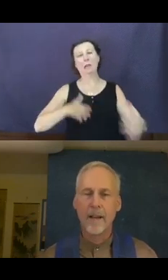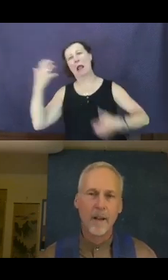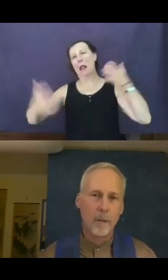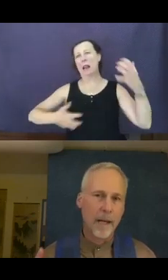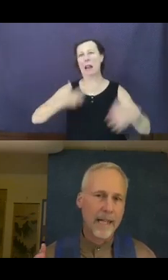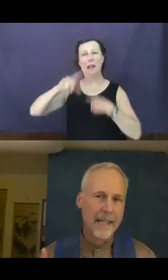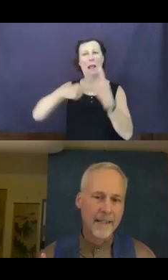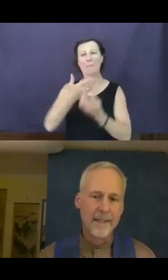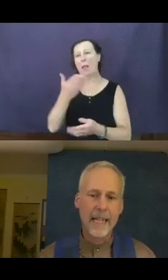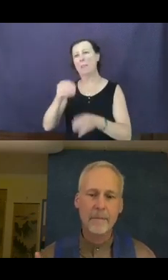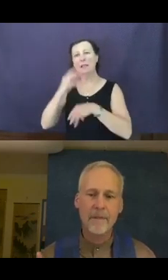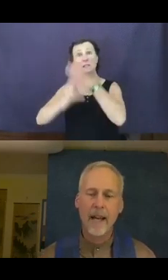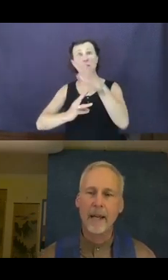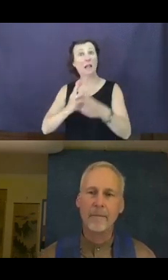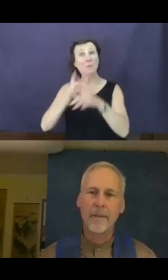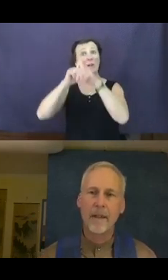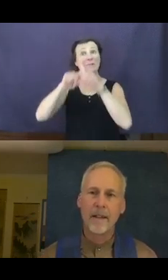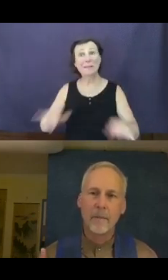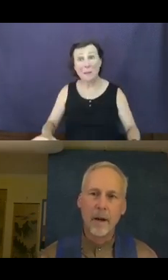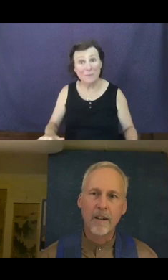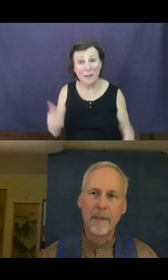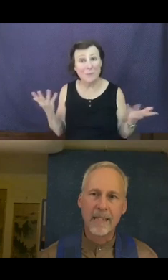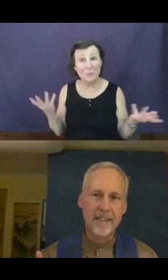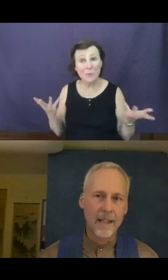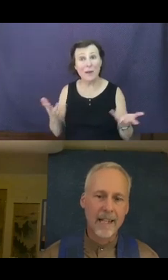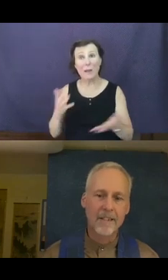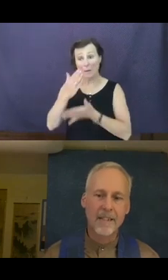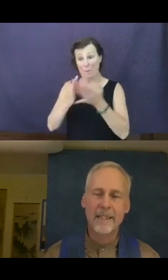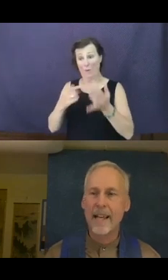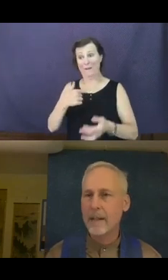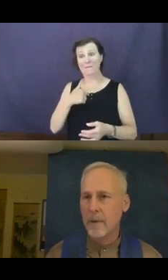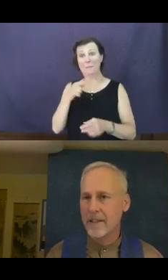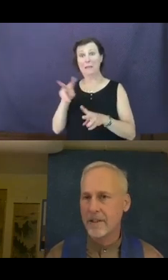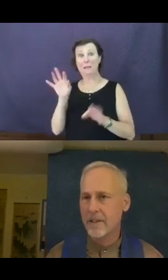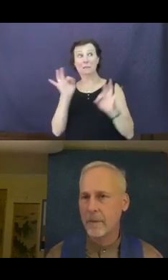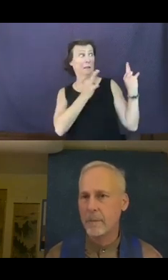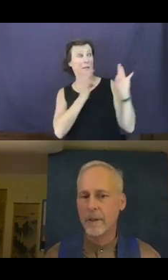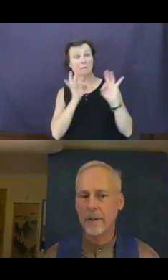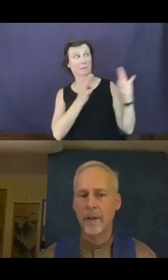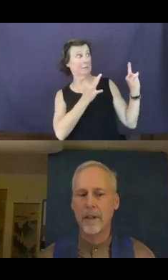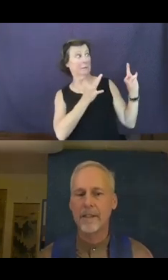but at the same time, part of me is glancing sideways into the mirror and